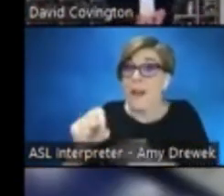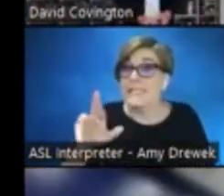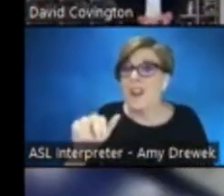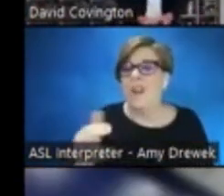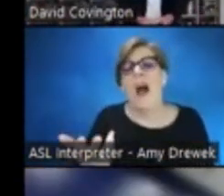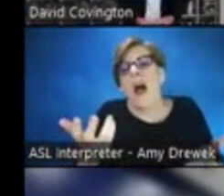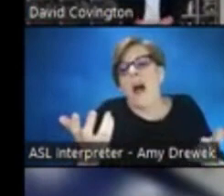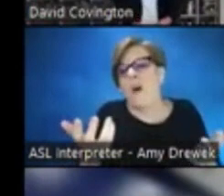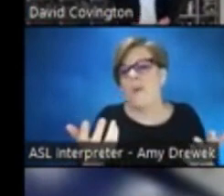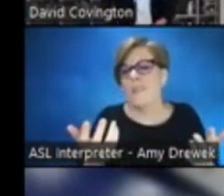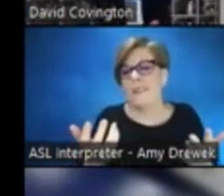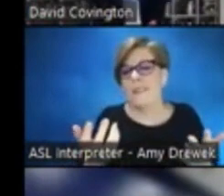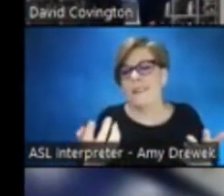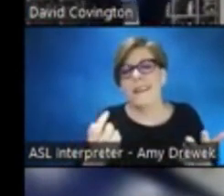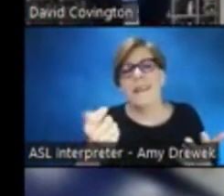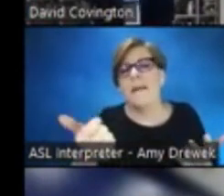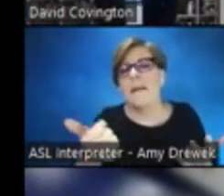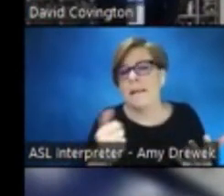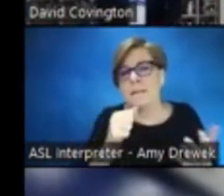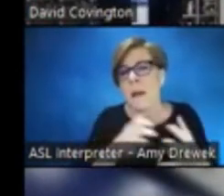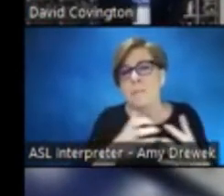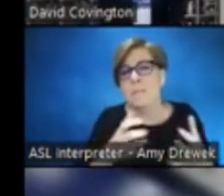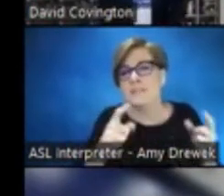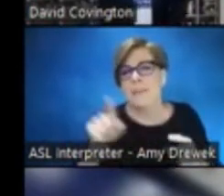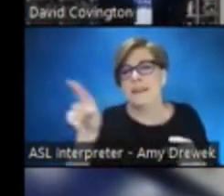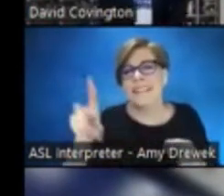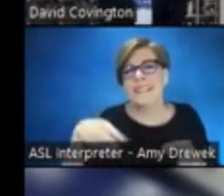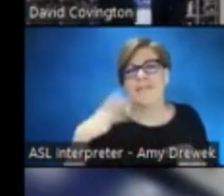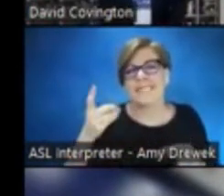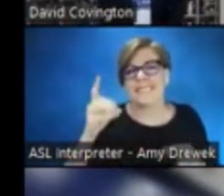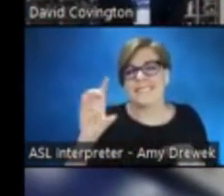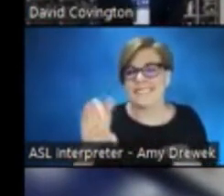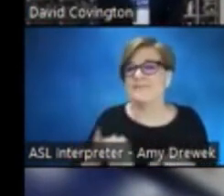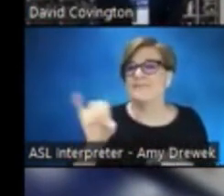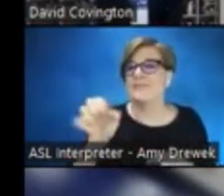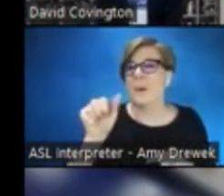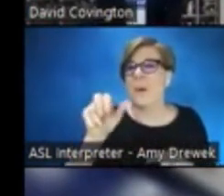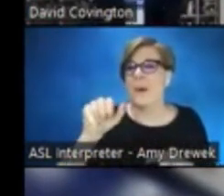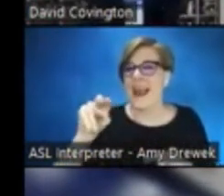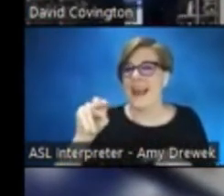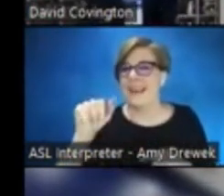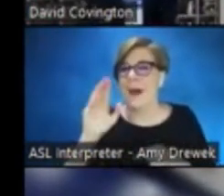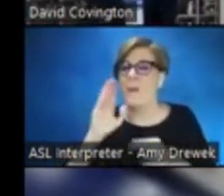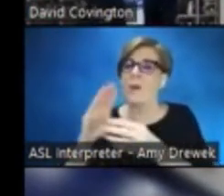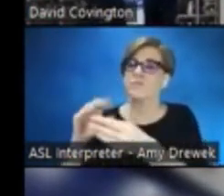NOT MUCH HAPPENING IN DC, BUT I THINK JOANNA IS GOING TO COVER THAT IN THE SECOND HALF OF THE FEDERAL UPDATE.